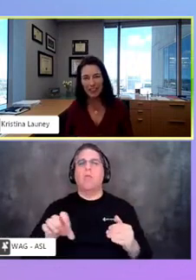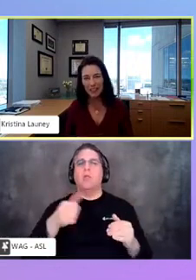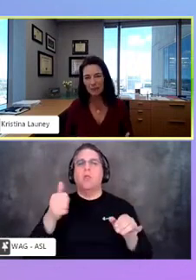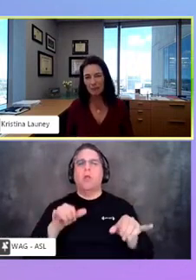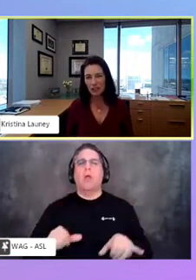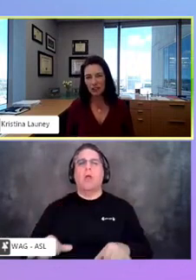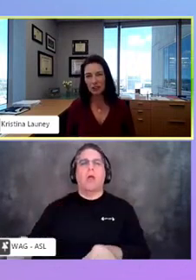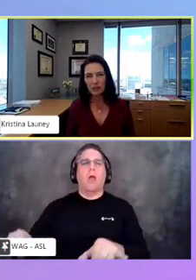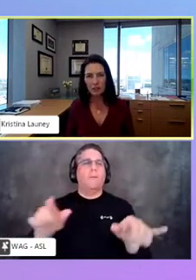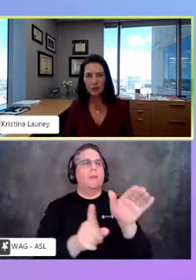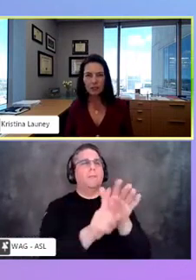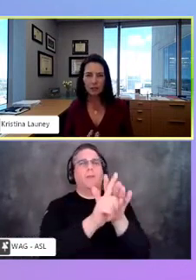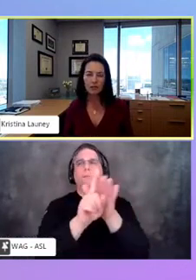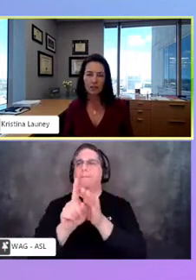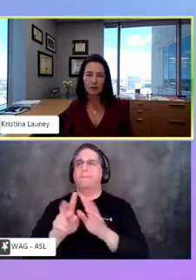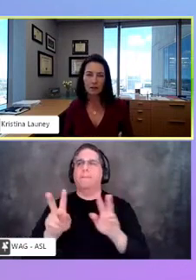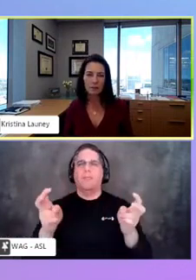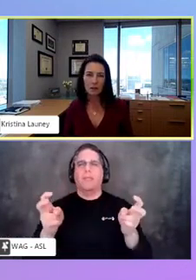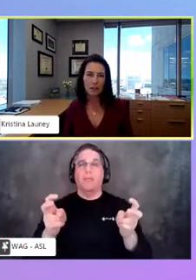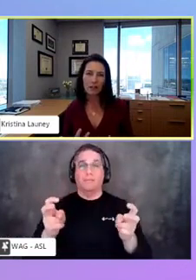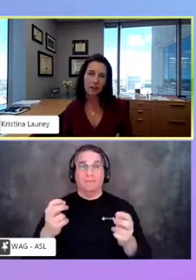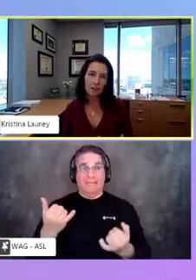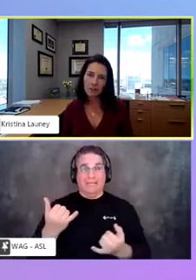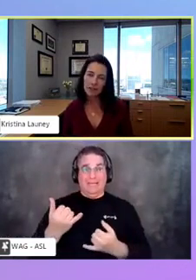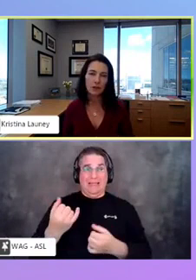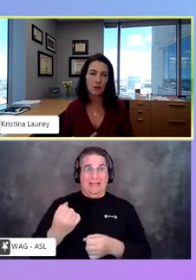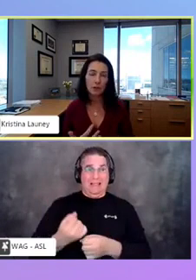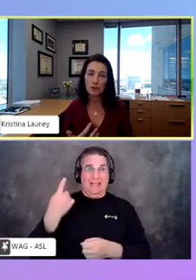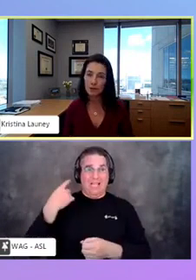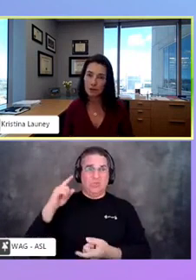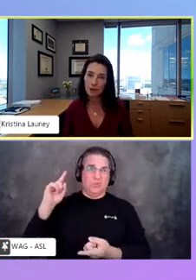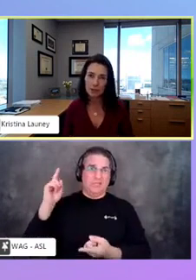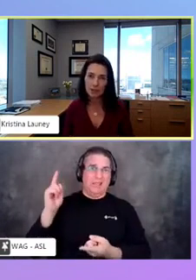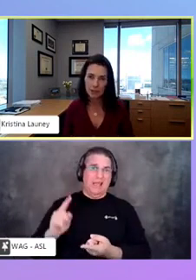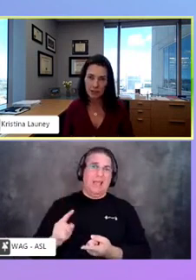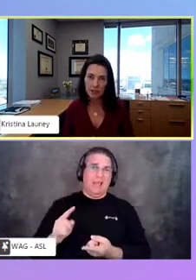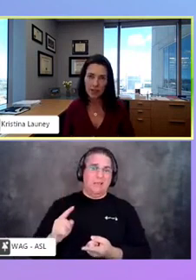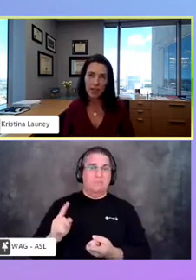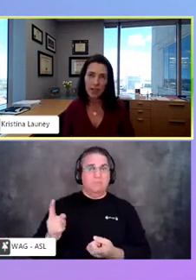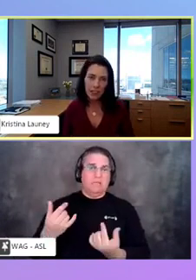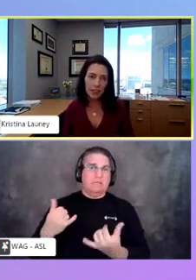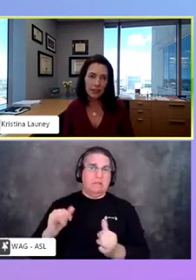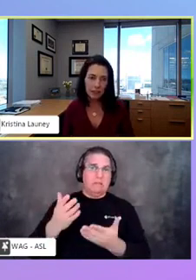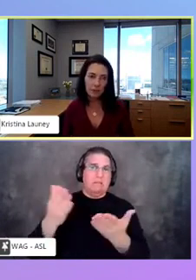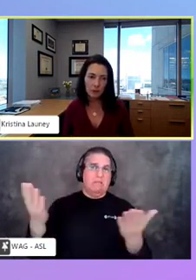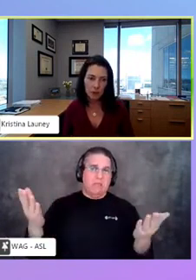often. Other courts are quite over the map, and we'll talk about that in more detail. Another theme that we see, we